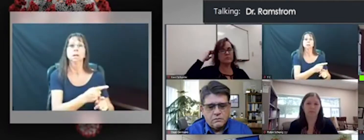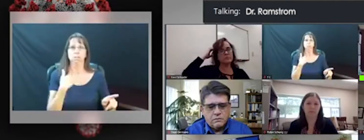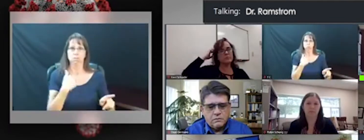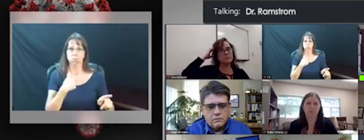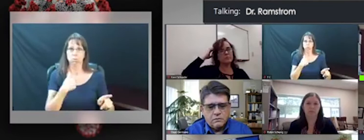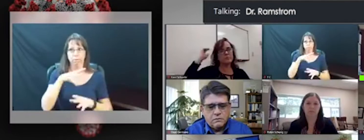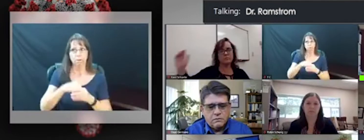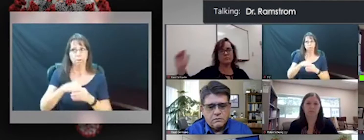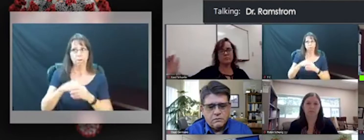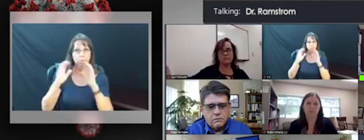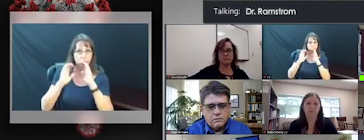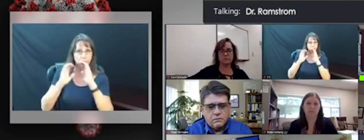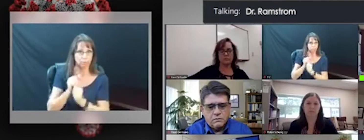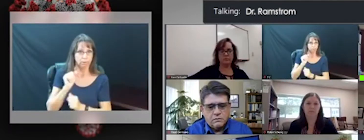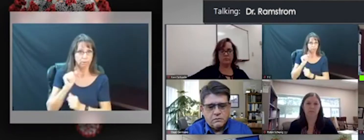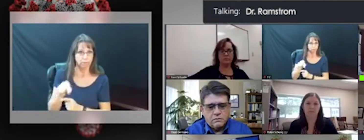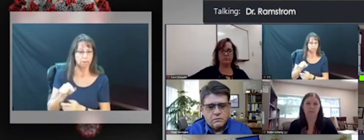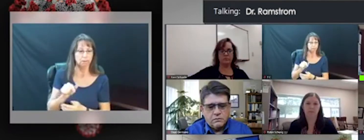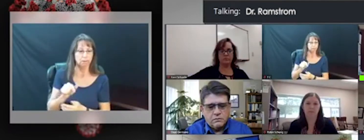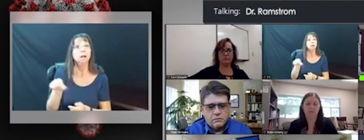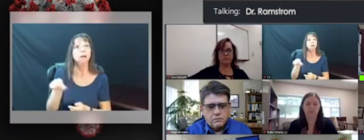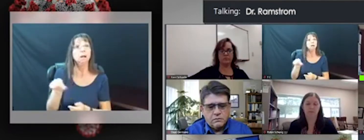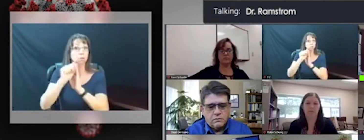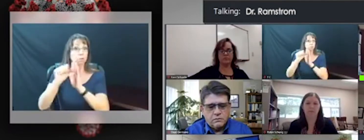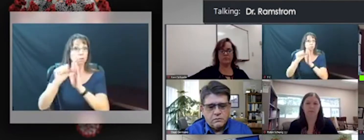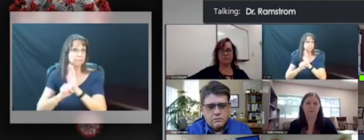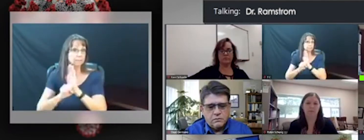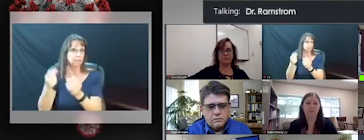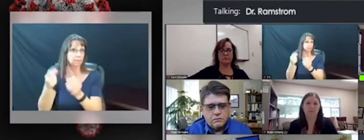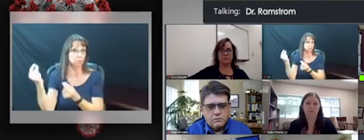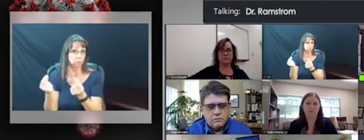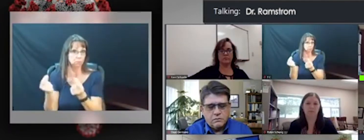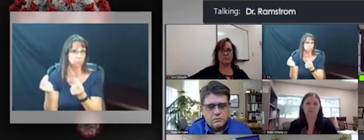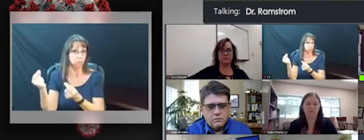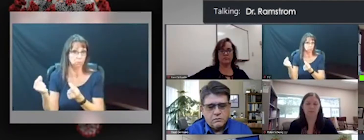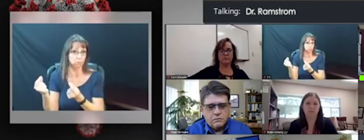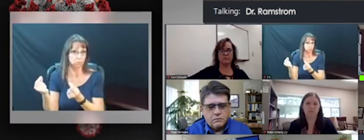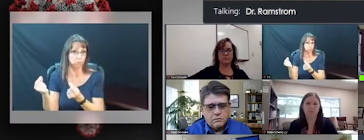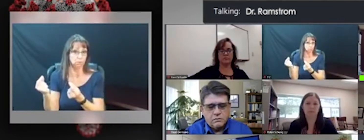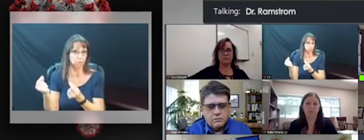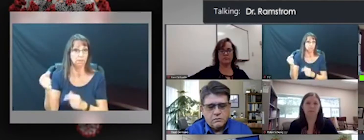Another entity at the state is their Healthcare Associated Infections area, where they have